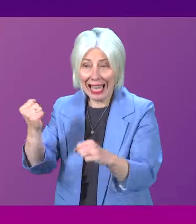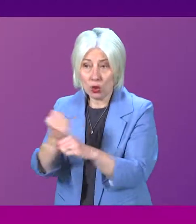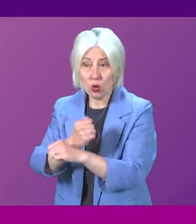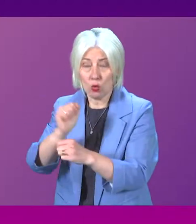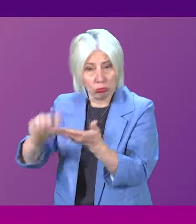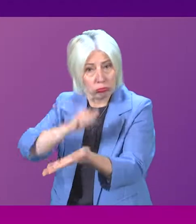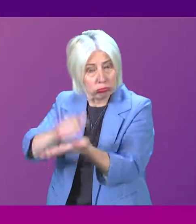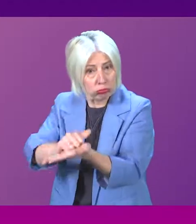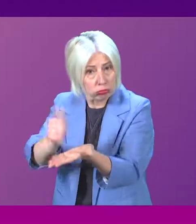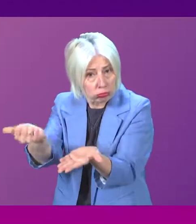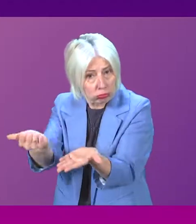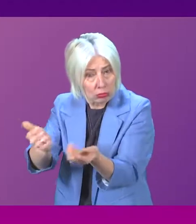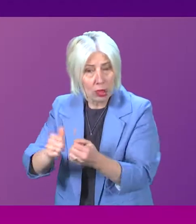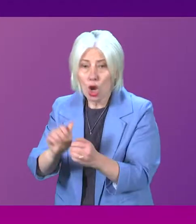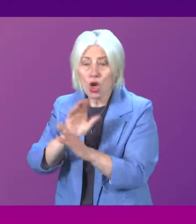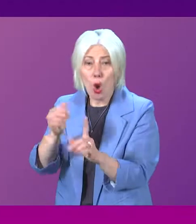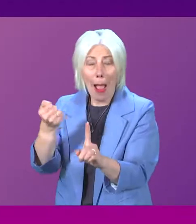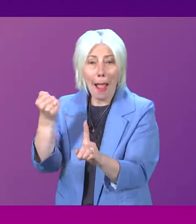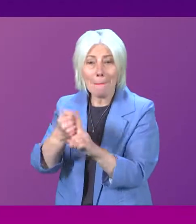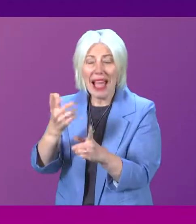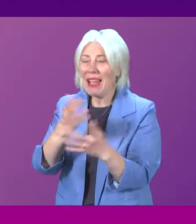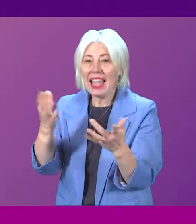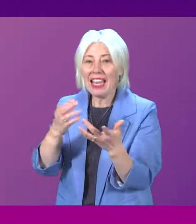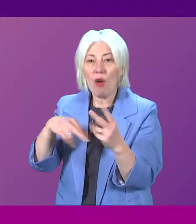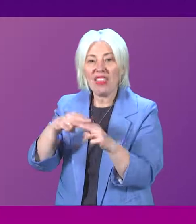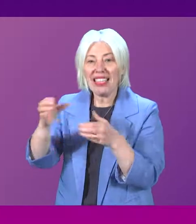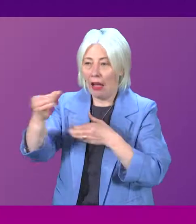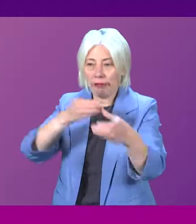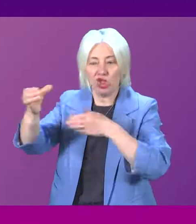properly, unimpacted by recent staff changes?